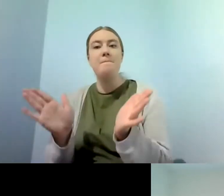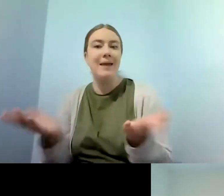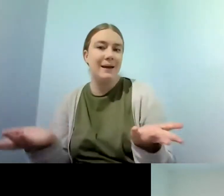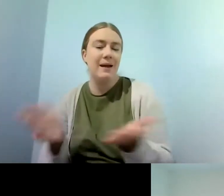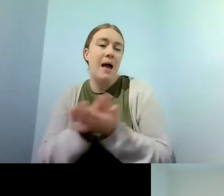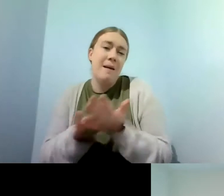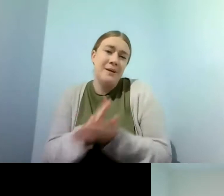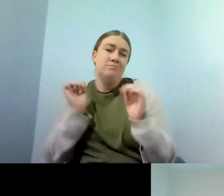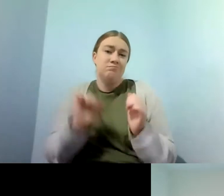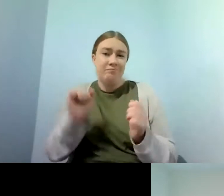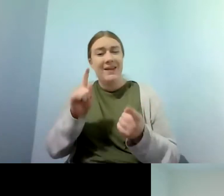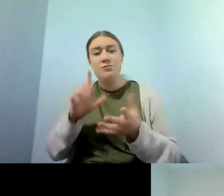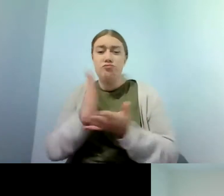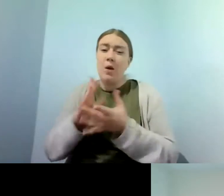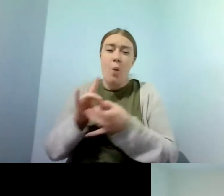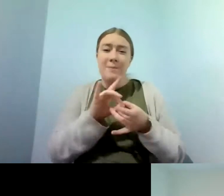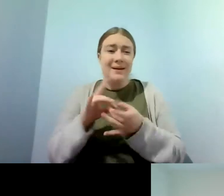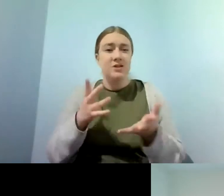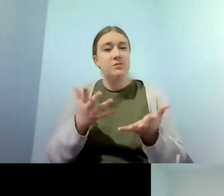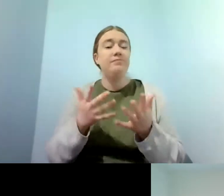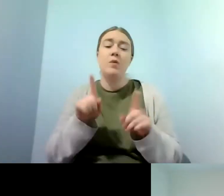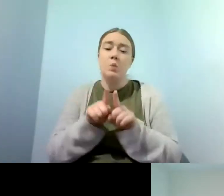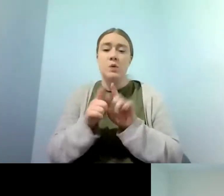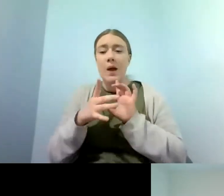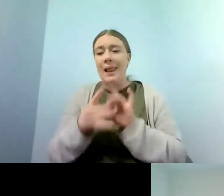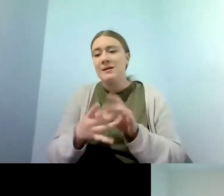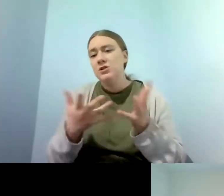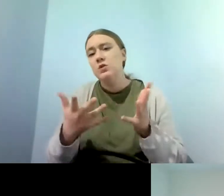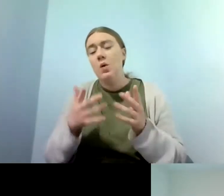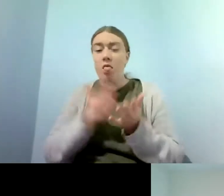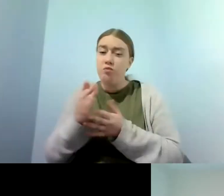it's a combination really and in terms of working and through the pandemic and working through